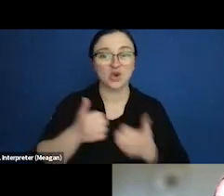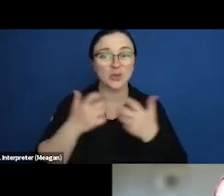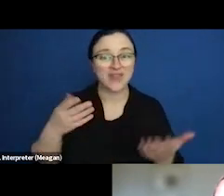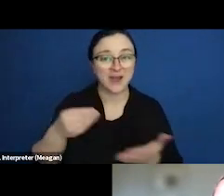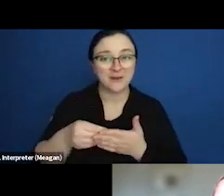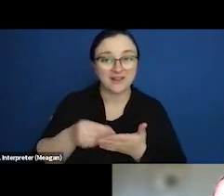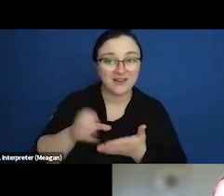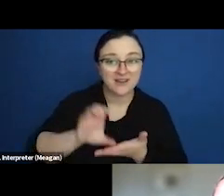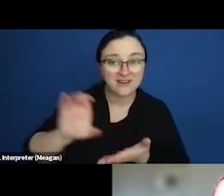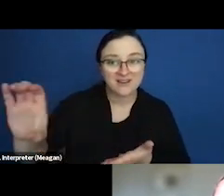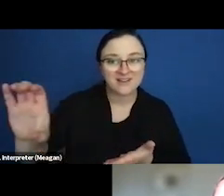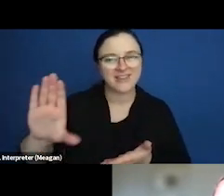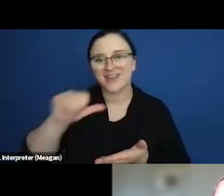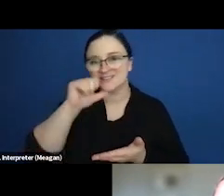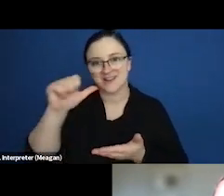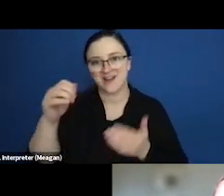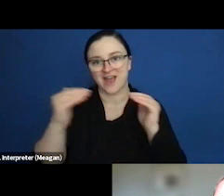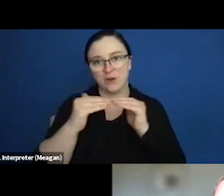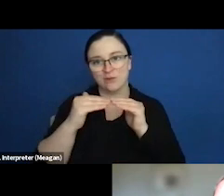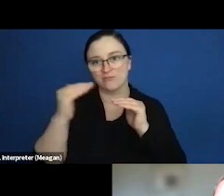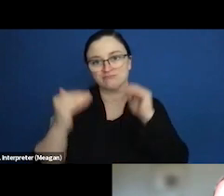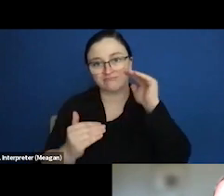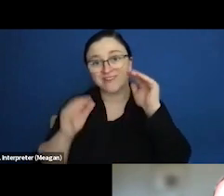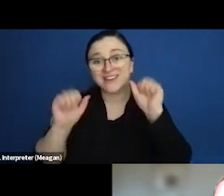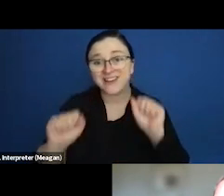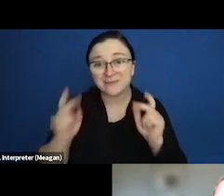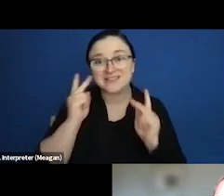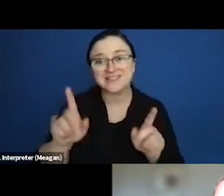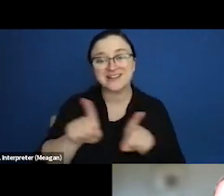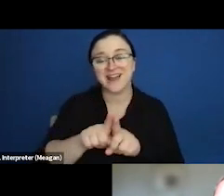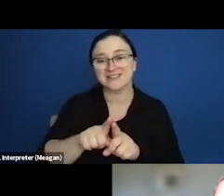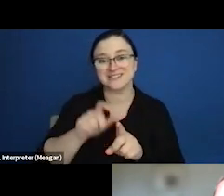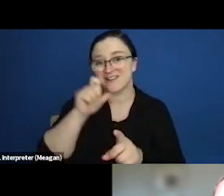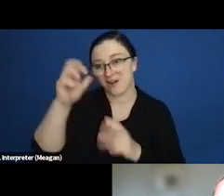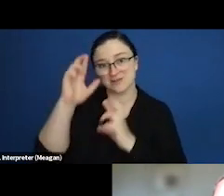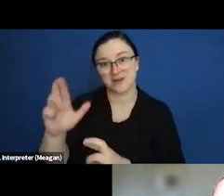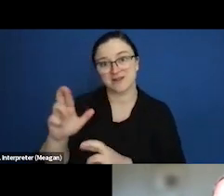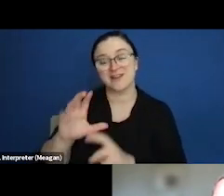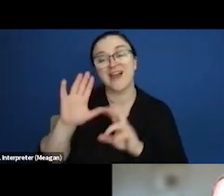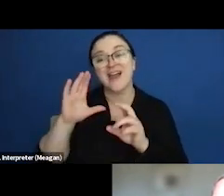And sometimes, it can be viewed as disrespectful, and it can create financial barriers